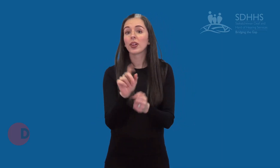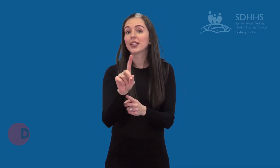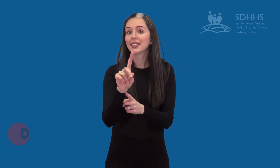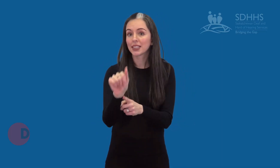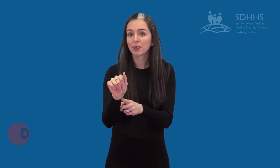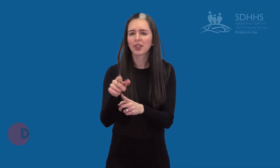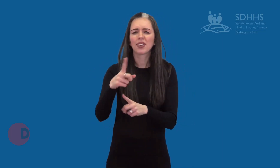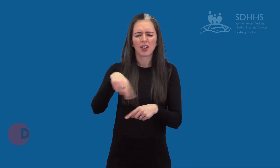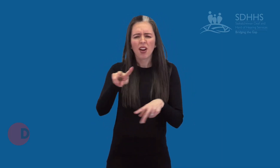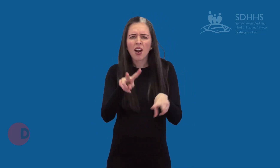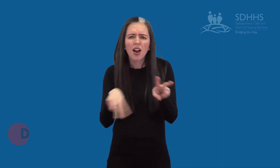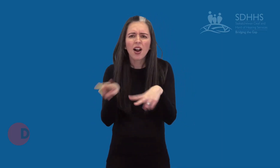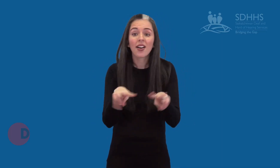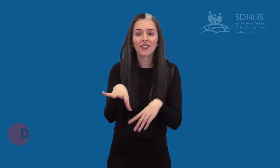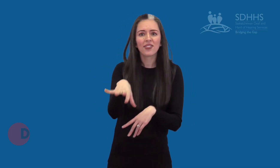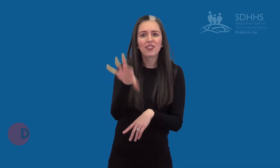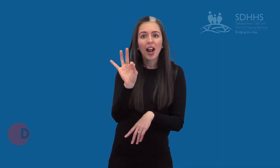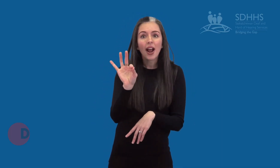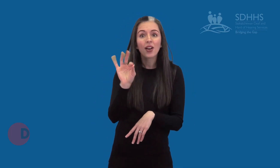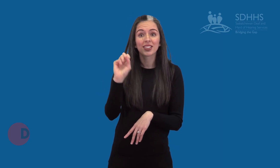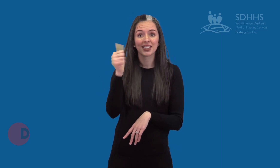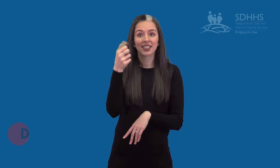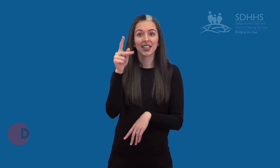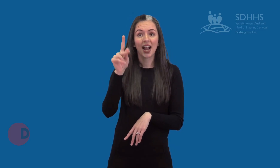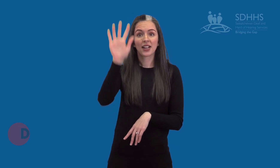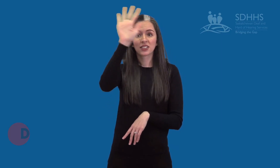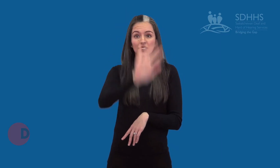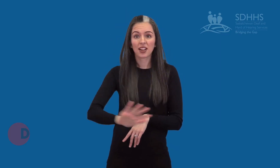found that in Saskatchewan,